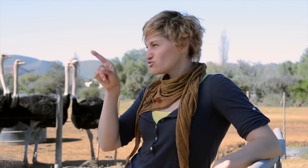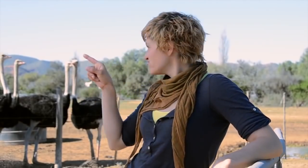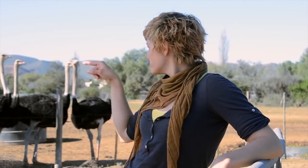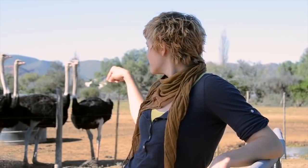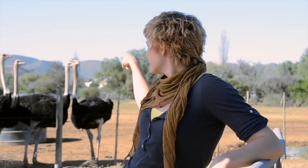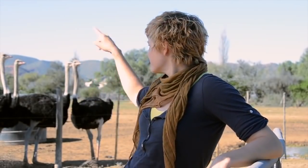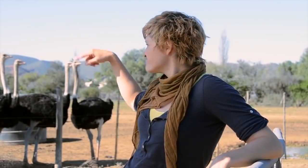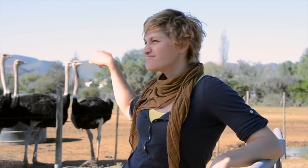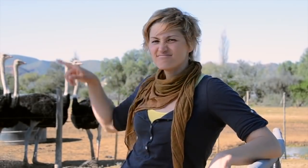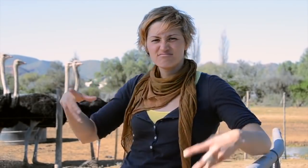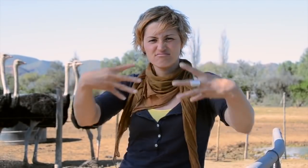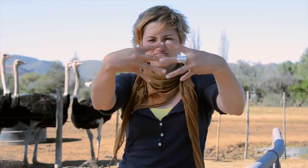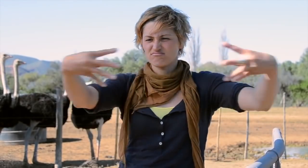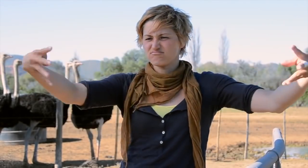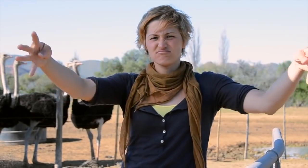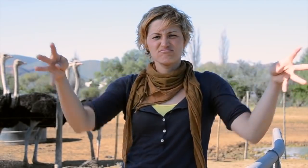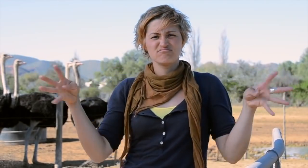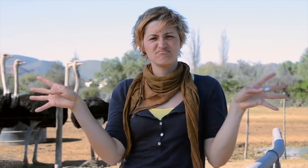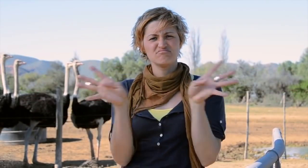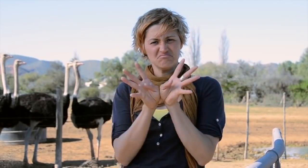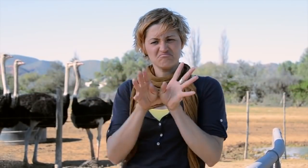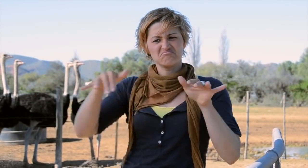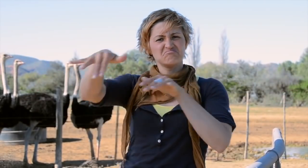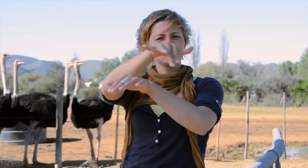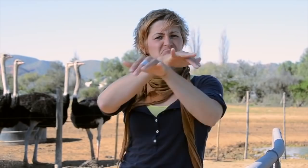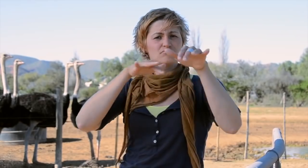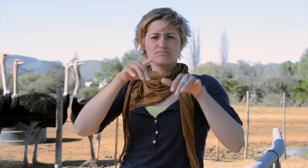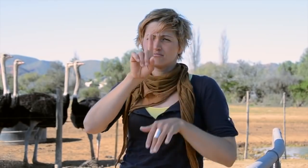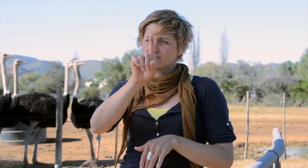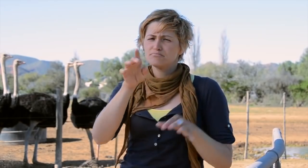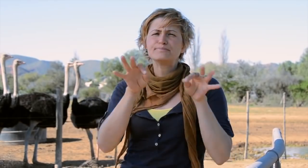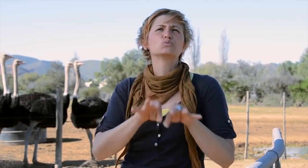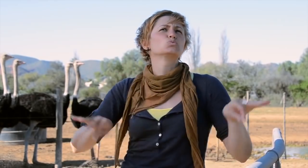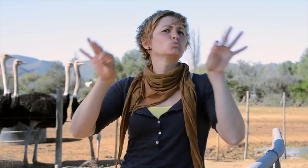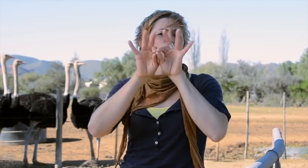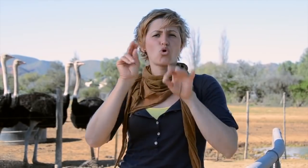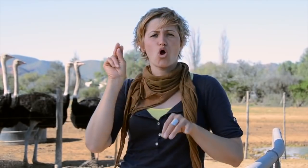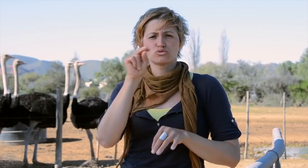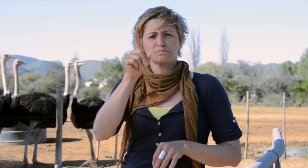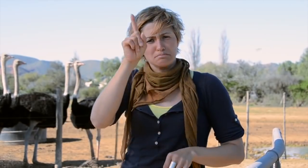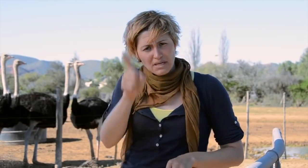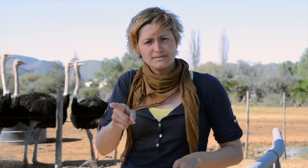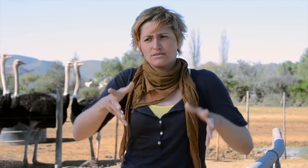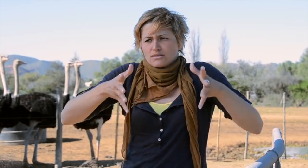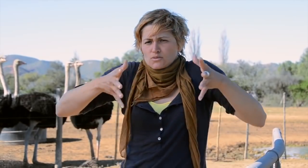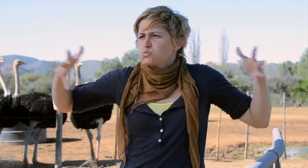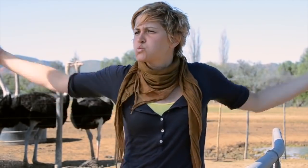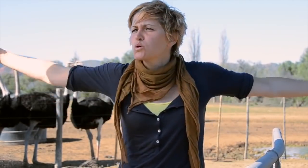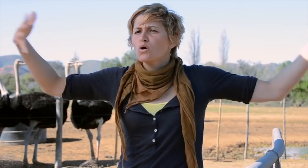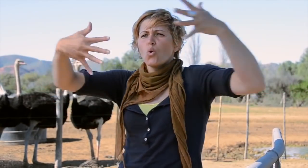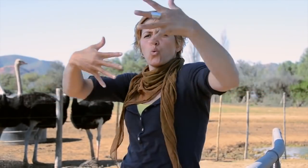Ostriches live in penned areas, with plenty of